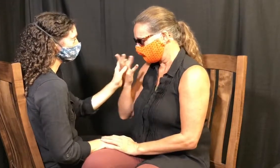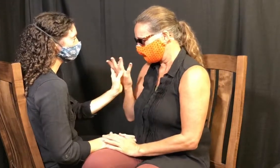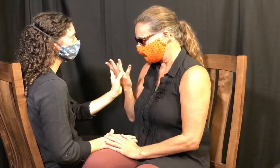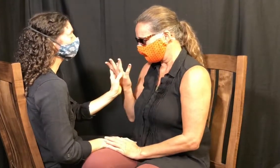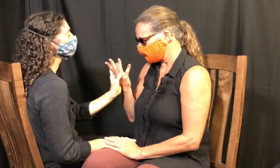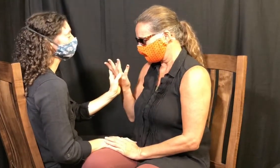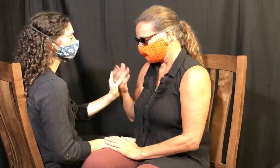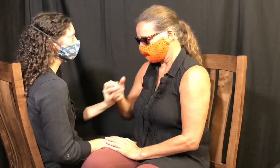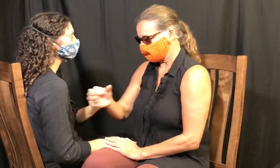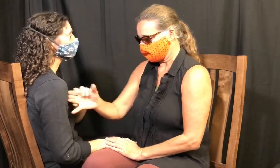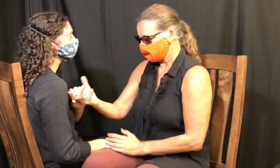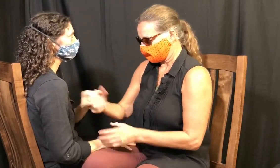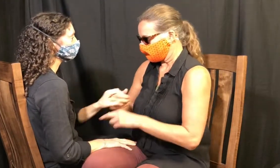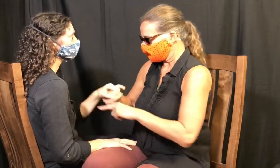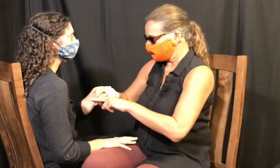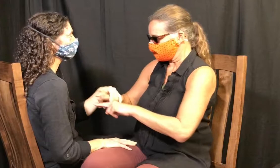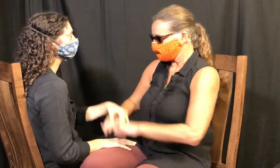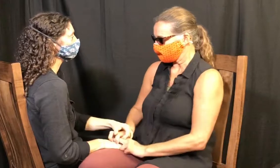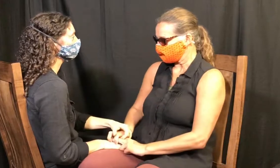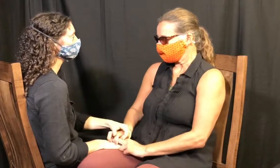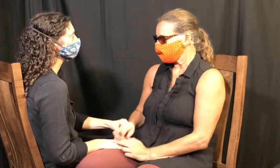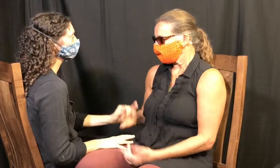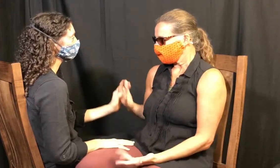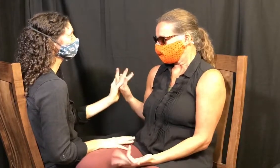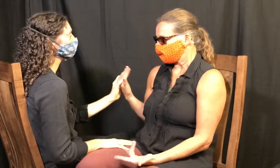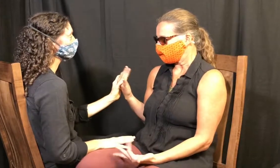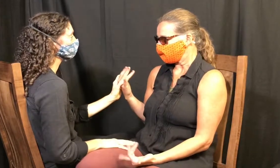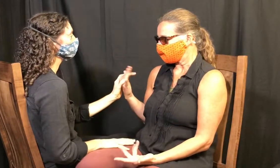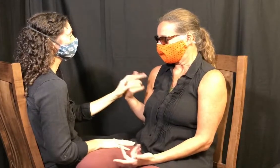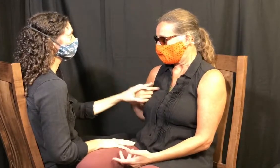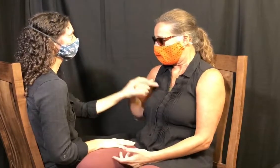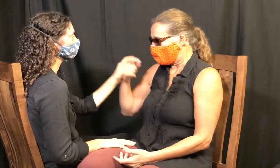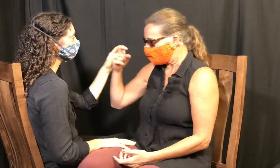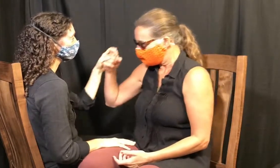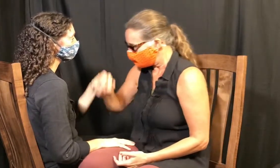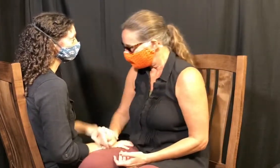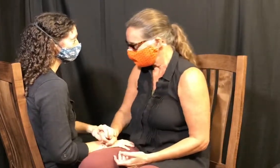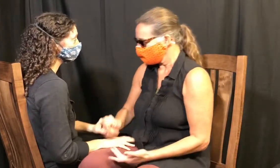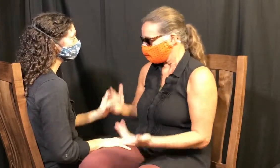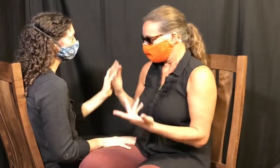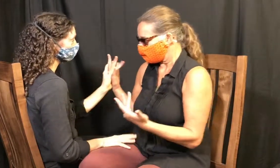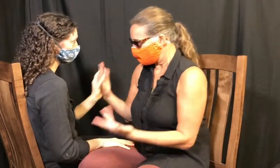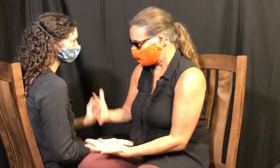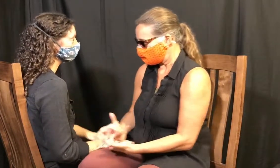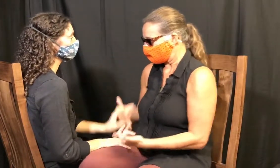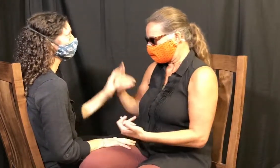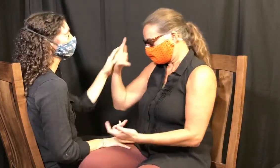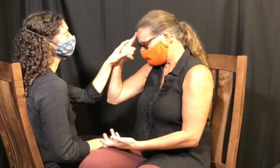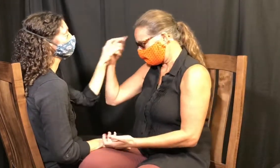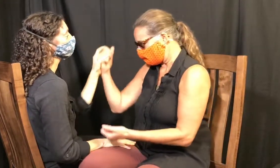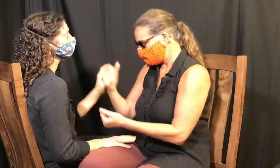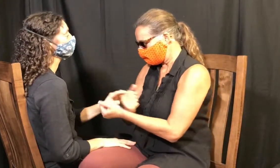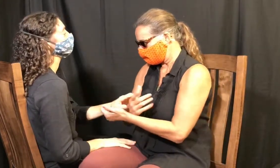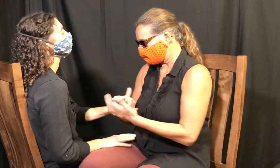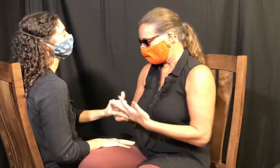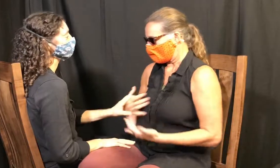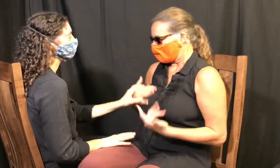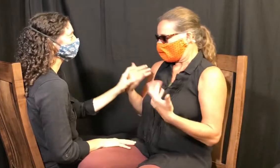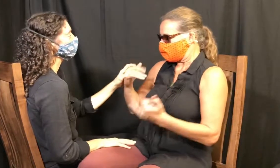and where to get the water. Instead, what you learned is that you need to sit and wait at the table for someone else to give it to you. This knowledge is transferred